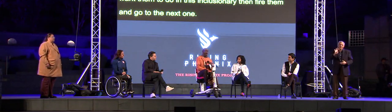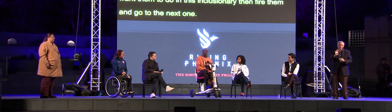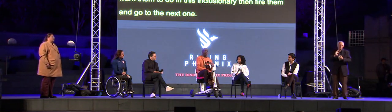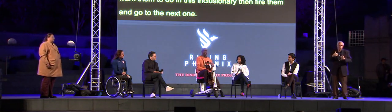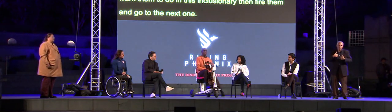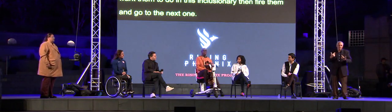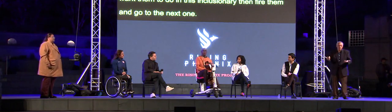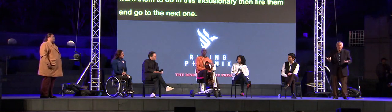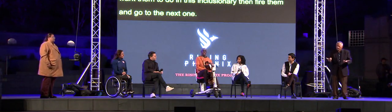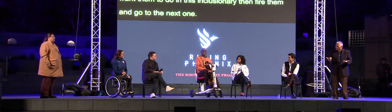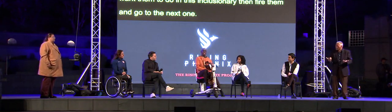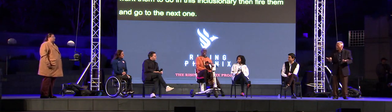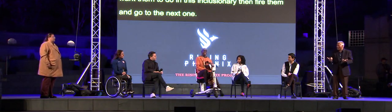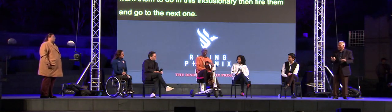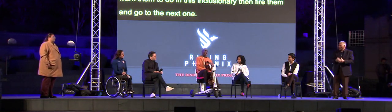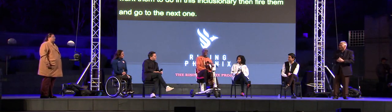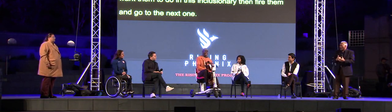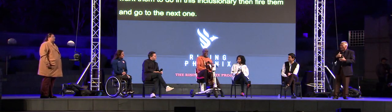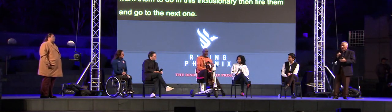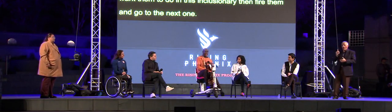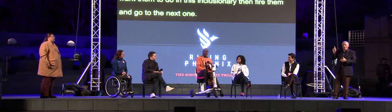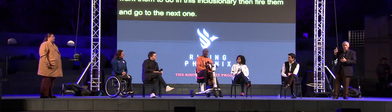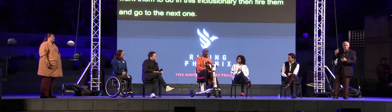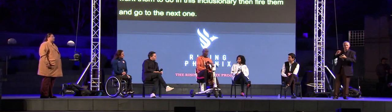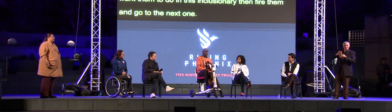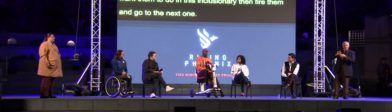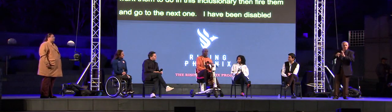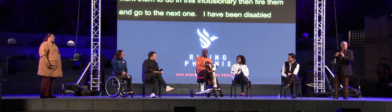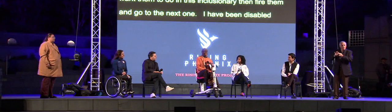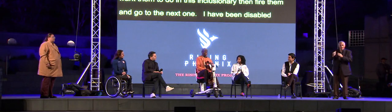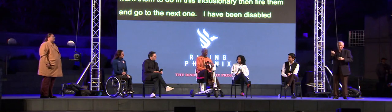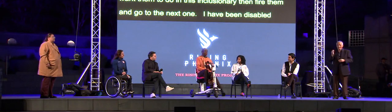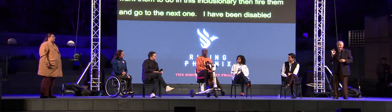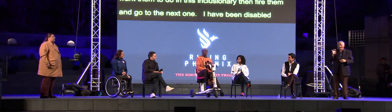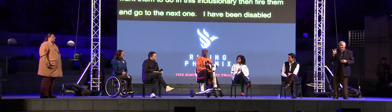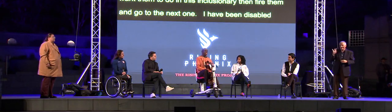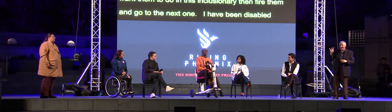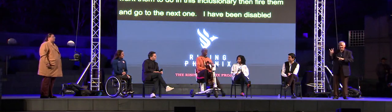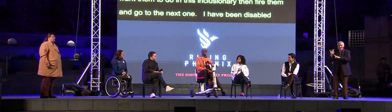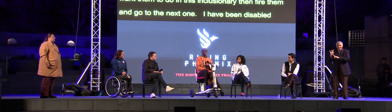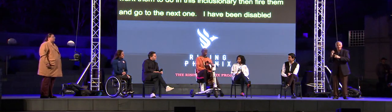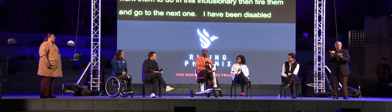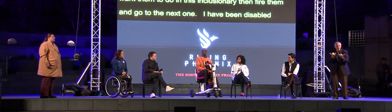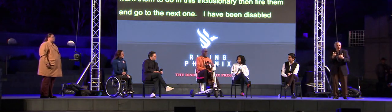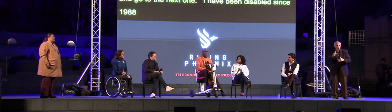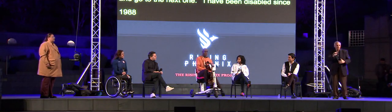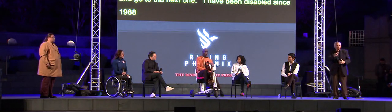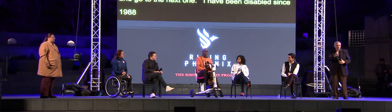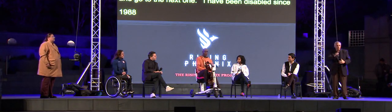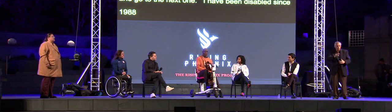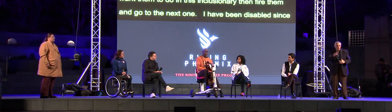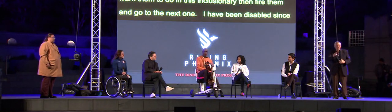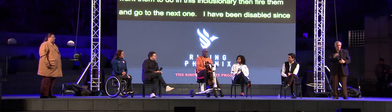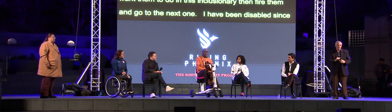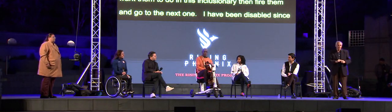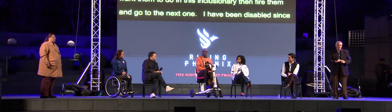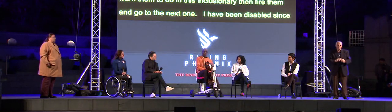I needed in 1988. Here, it's 2022.